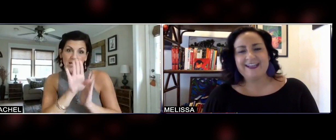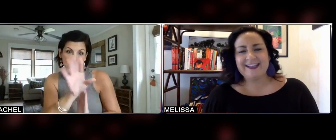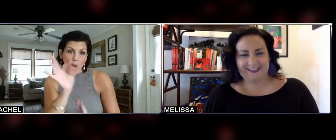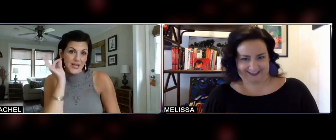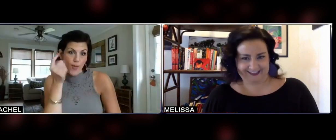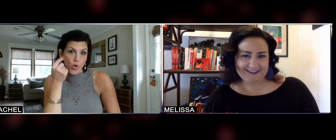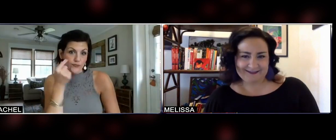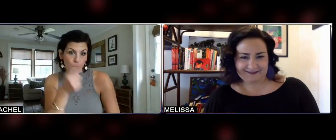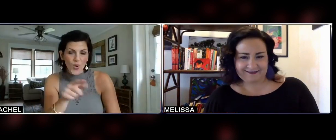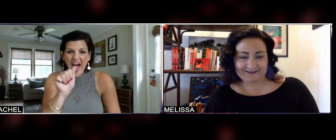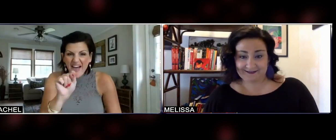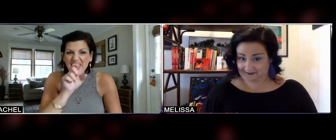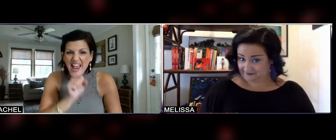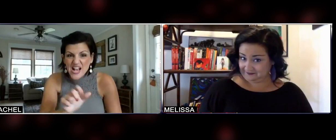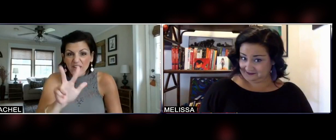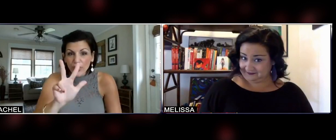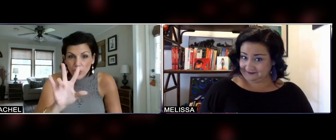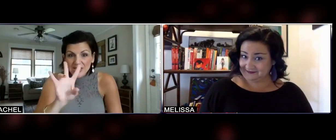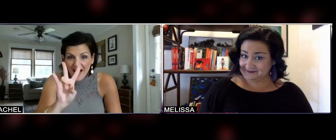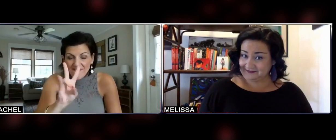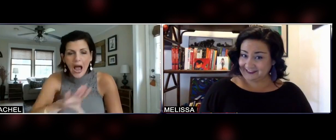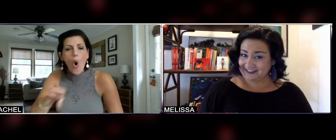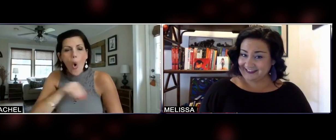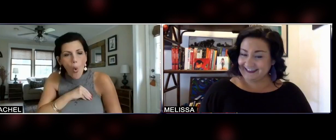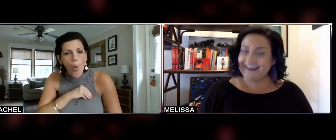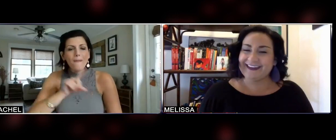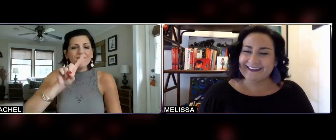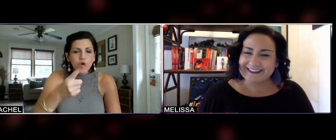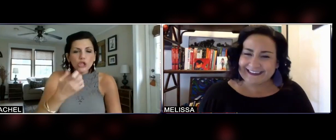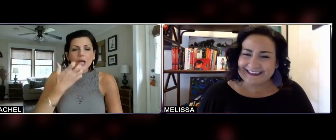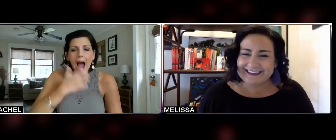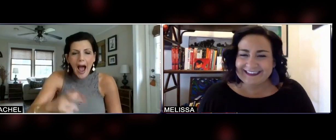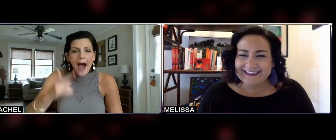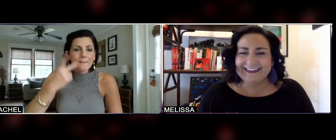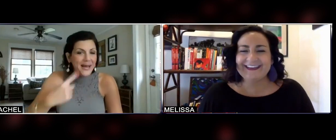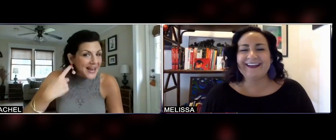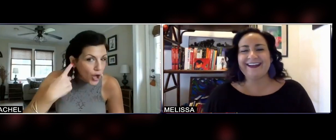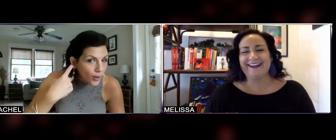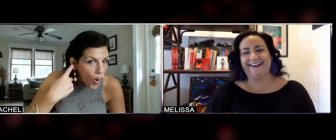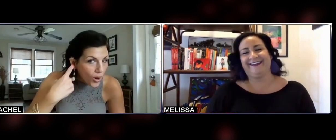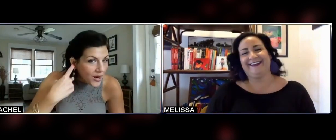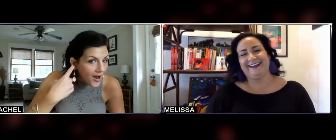I'm picking out the ear molds for you." At the age of 37, I have my first hot pink ear molds!